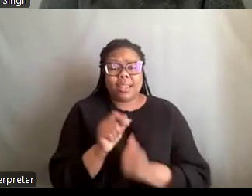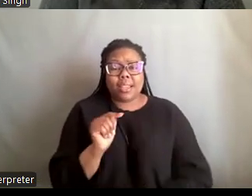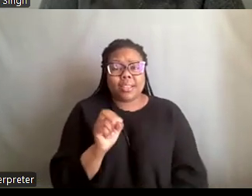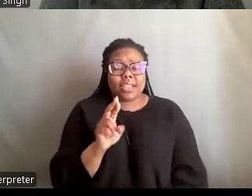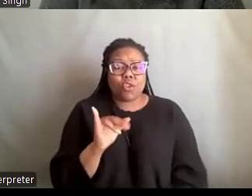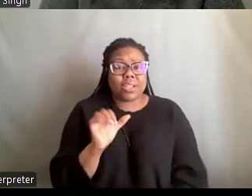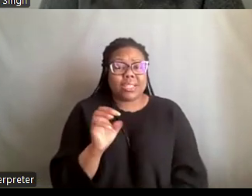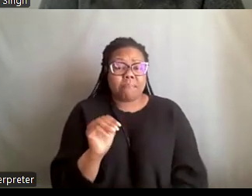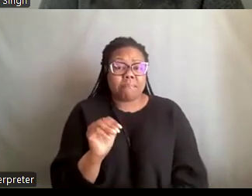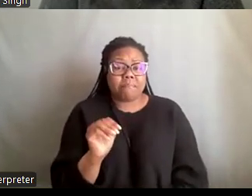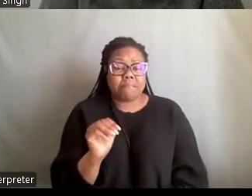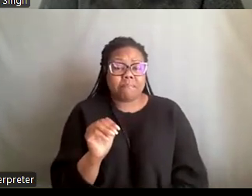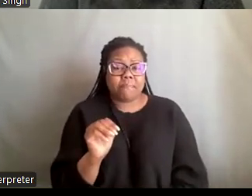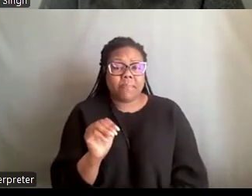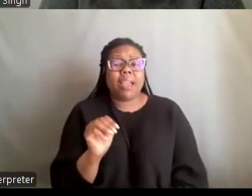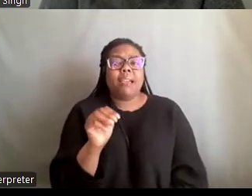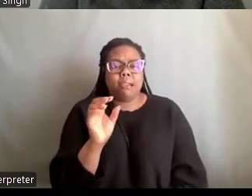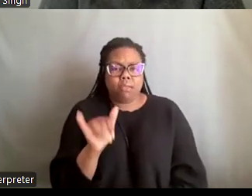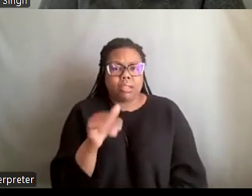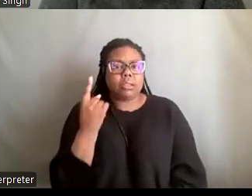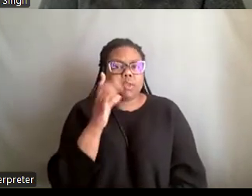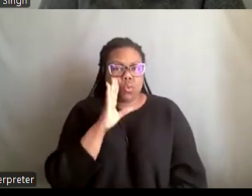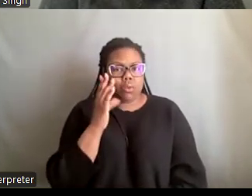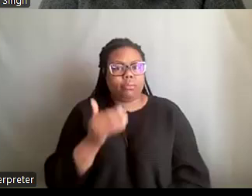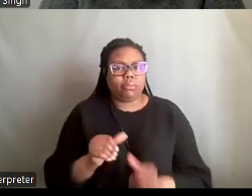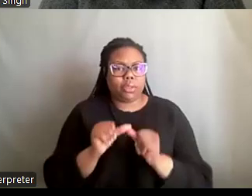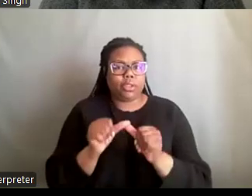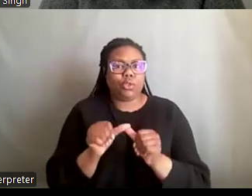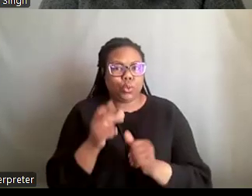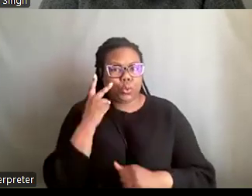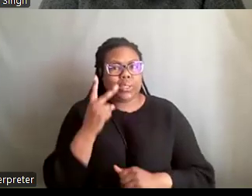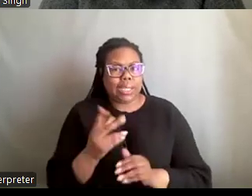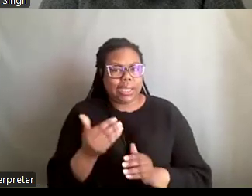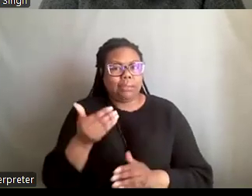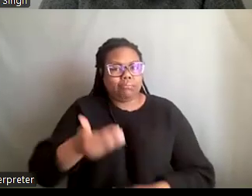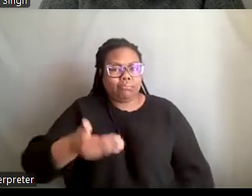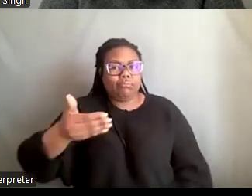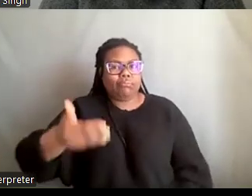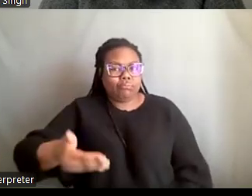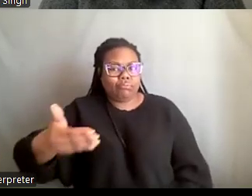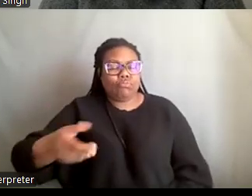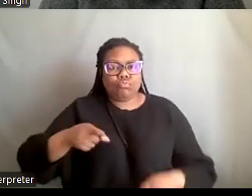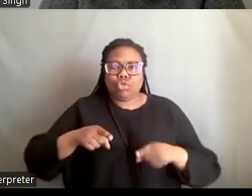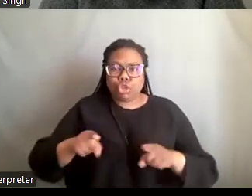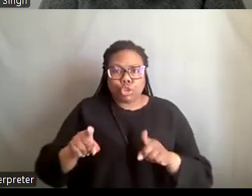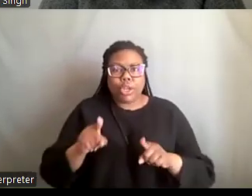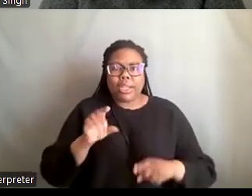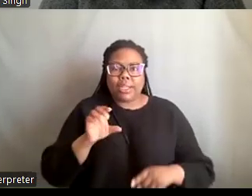were arrested and charged with terrorism. And that is something we're going to continue to see as we